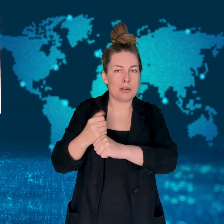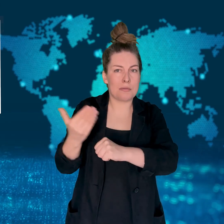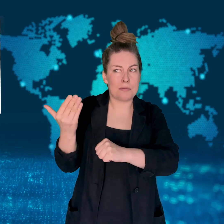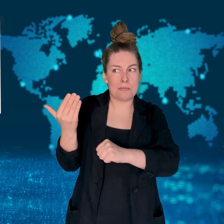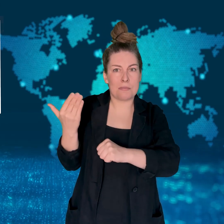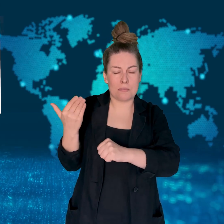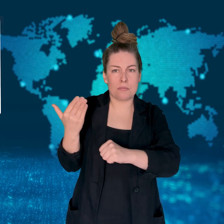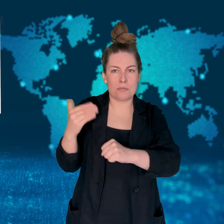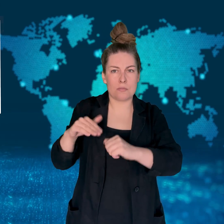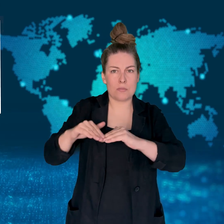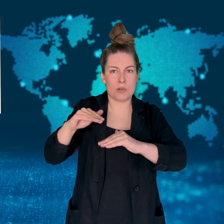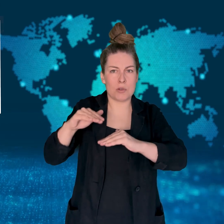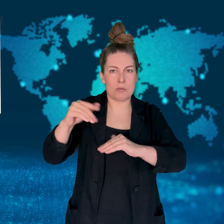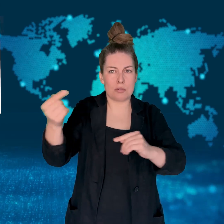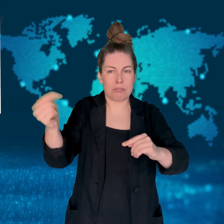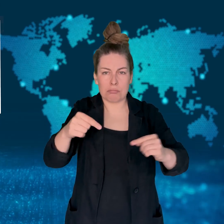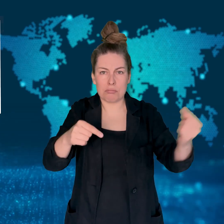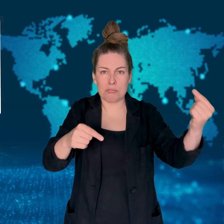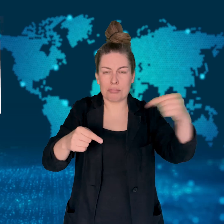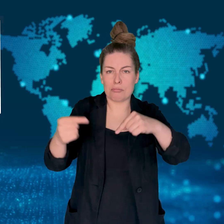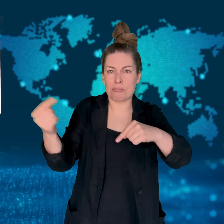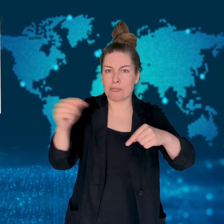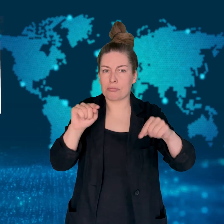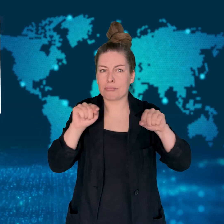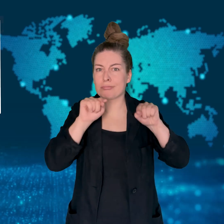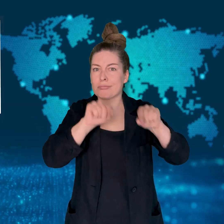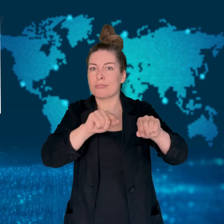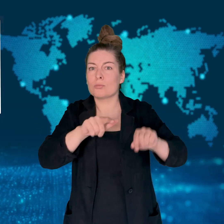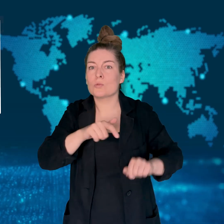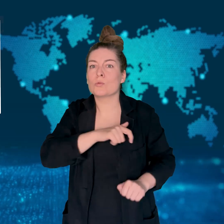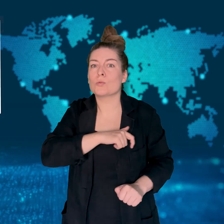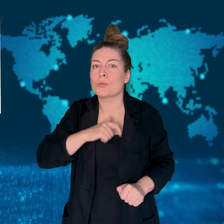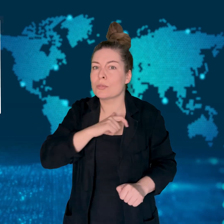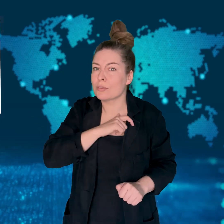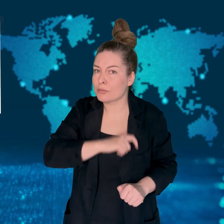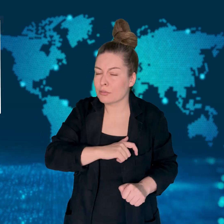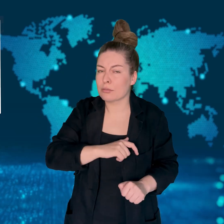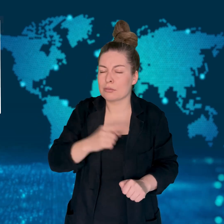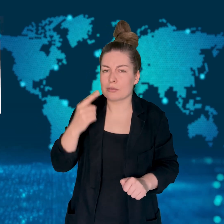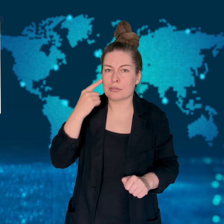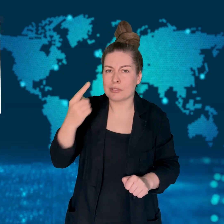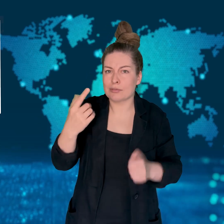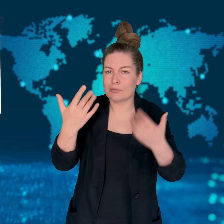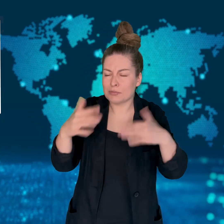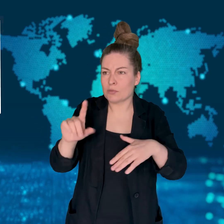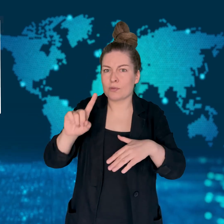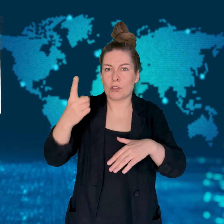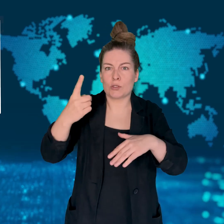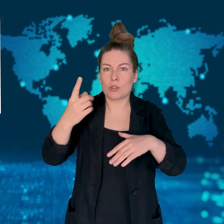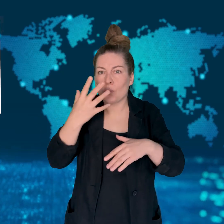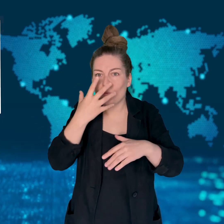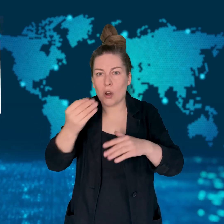but in the last couple of decades, they began to return to Switzerland.